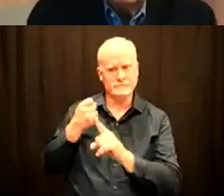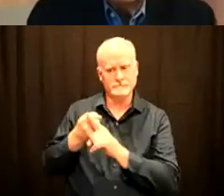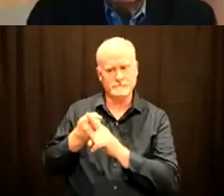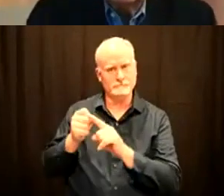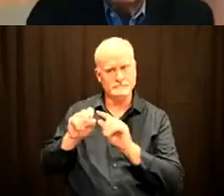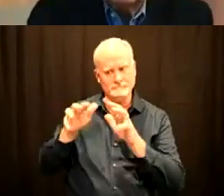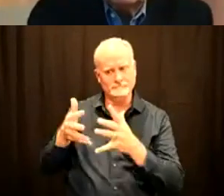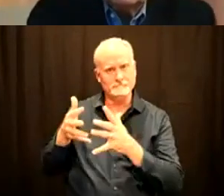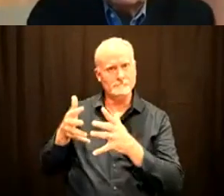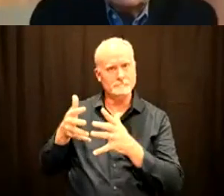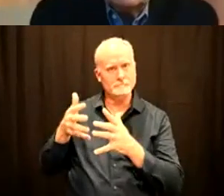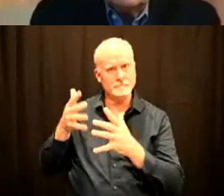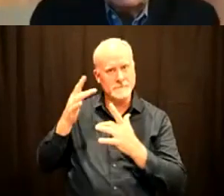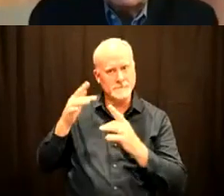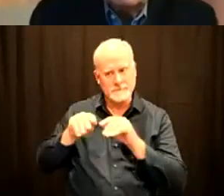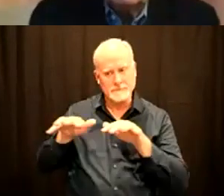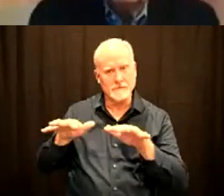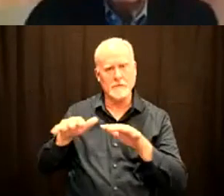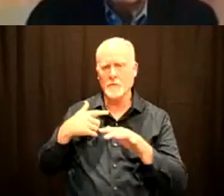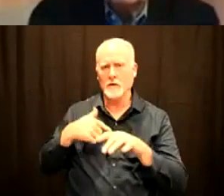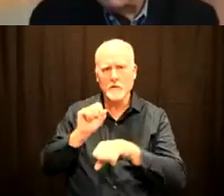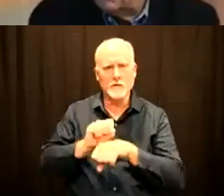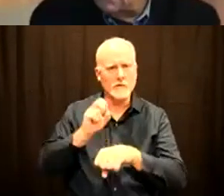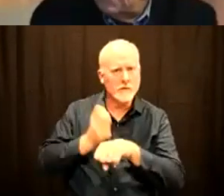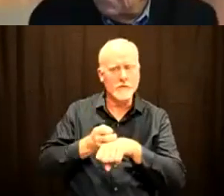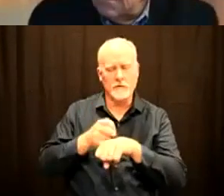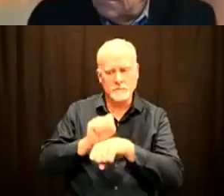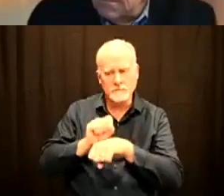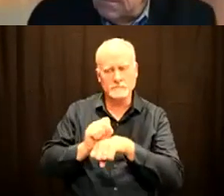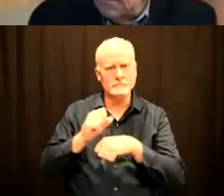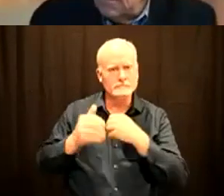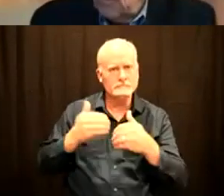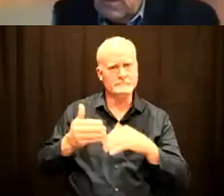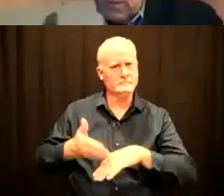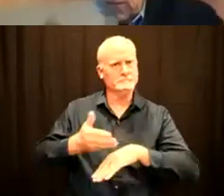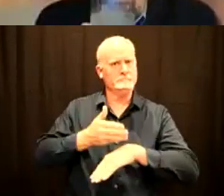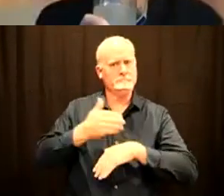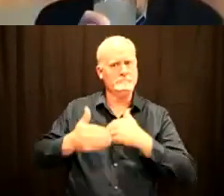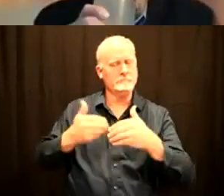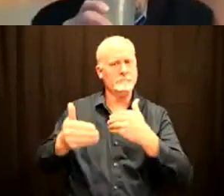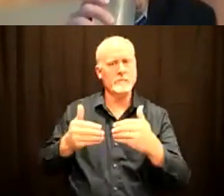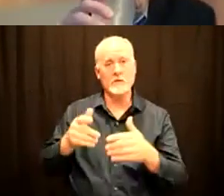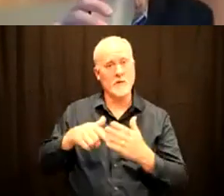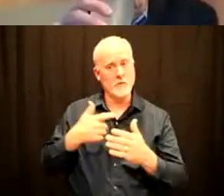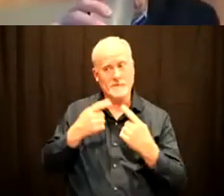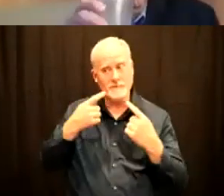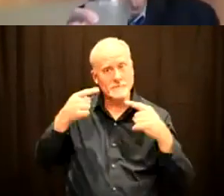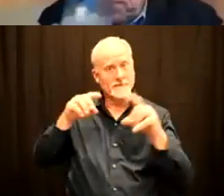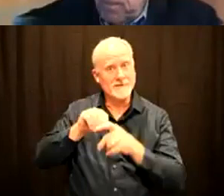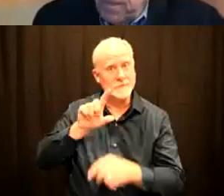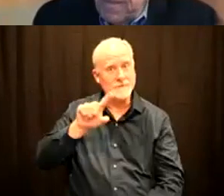all worked hard to keep moving forward and what we've accomplished in 2020 is truly remarkable